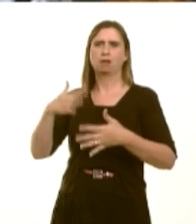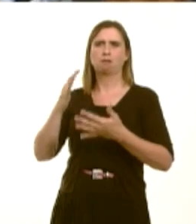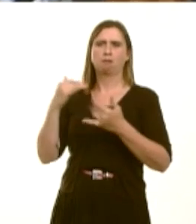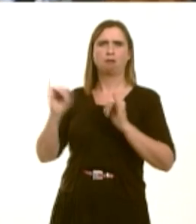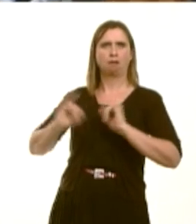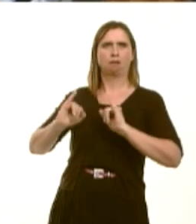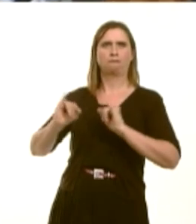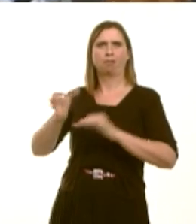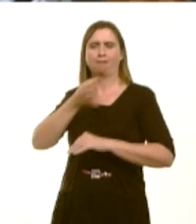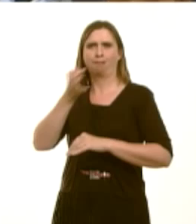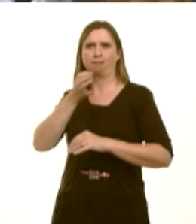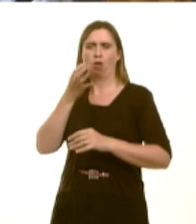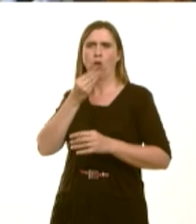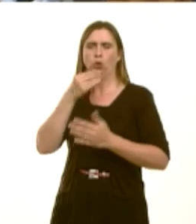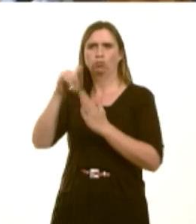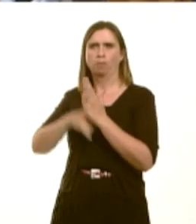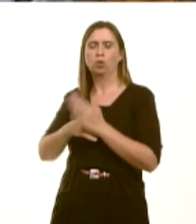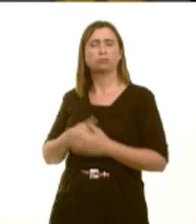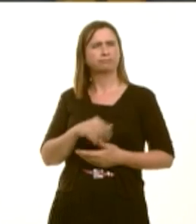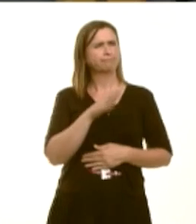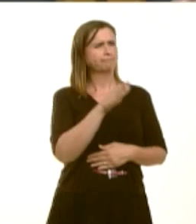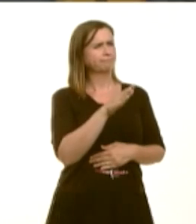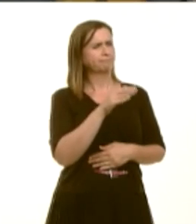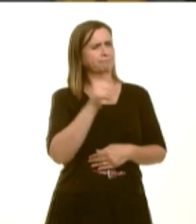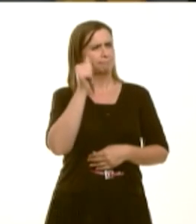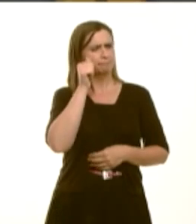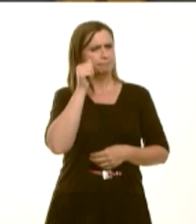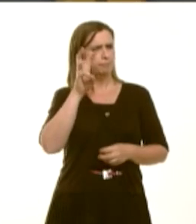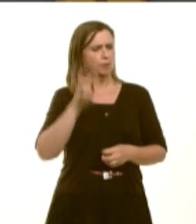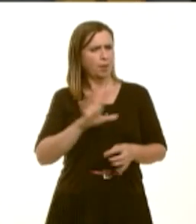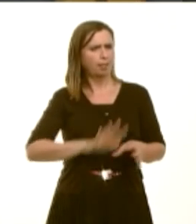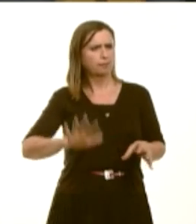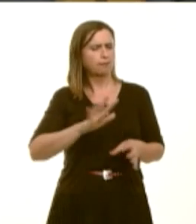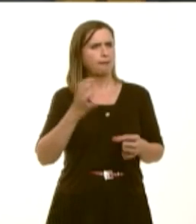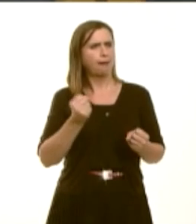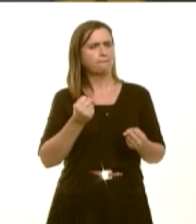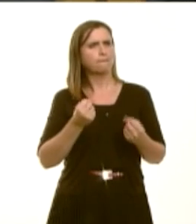tackling alcohol abuse in many parts of Wales, with, for example, Public Health Wales Observatory